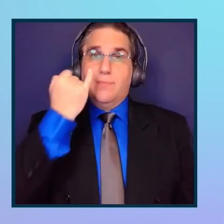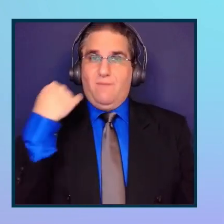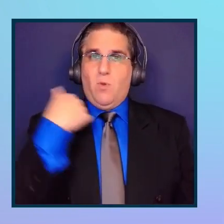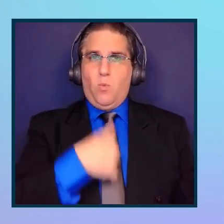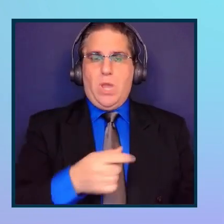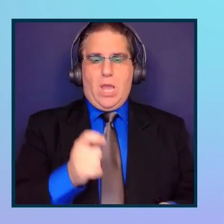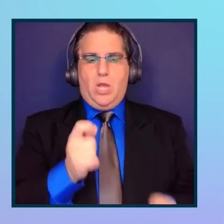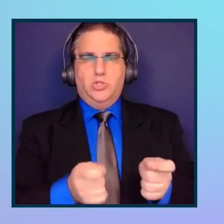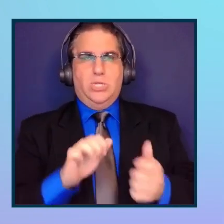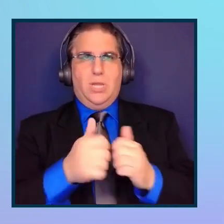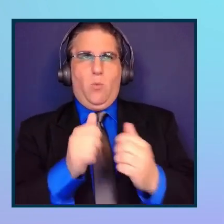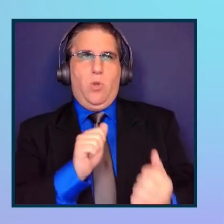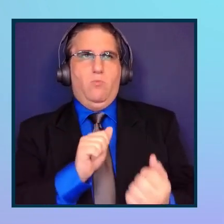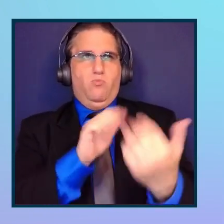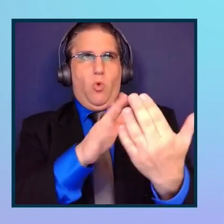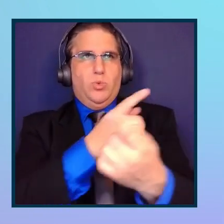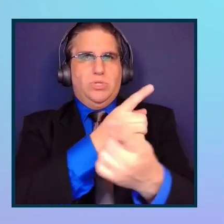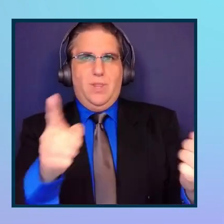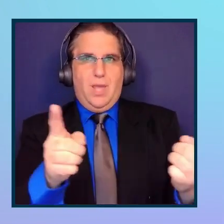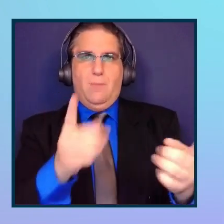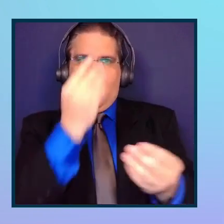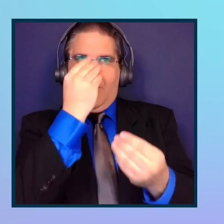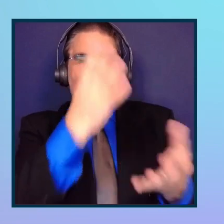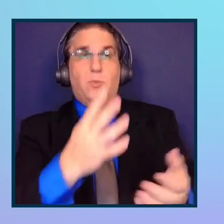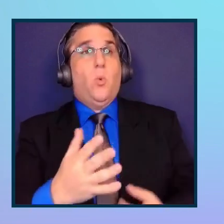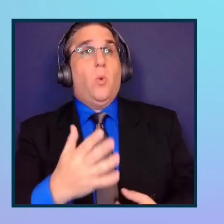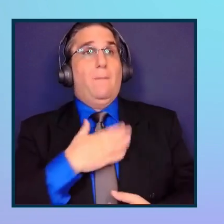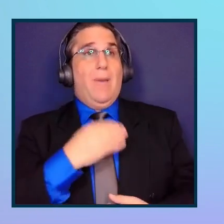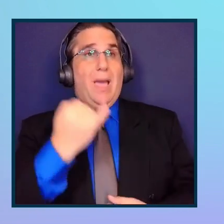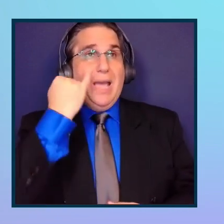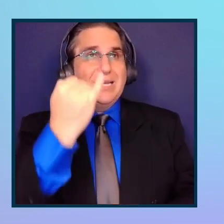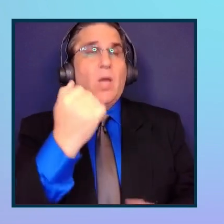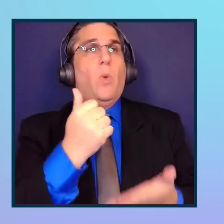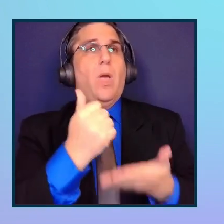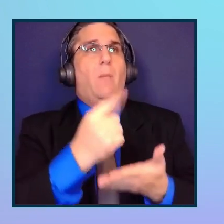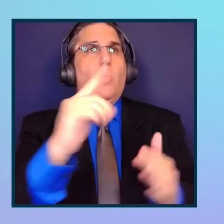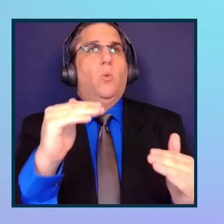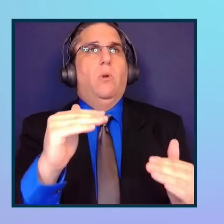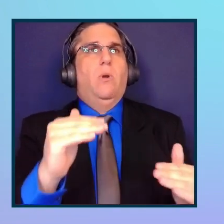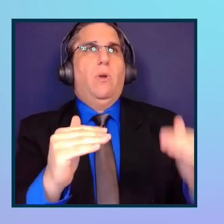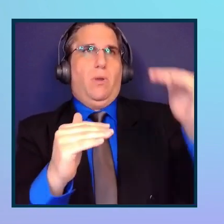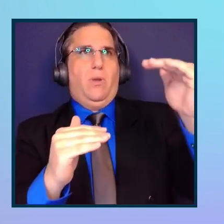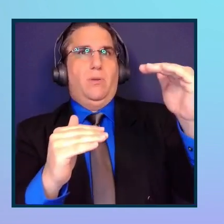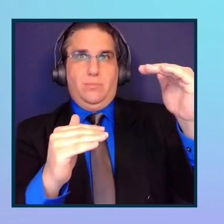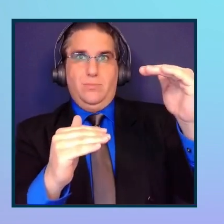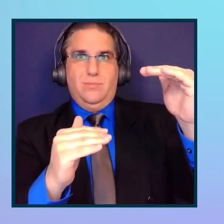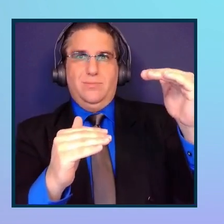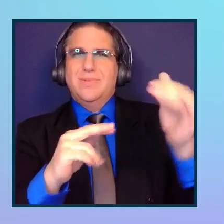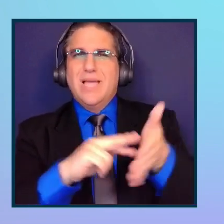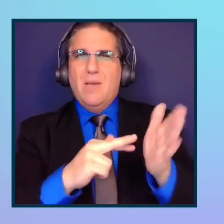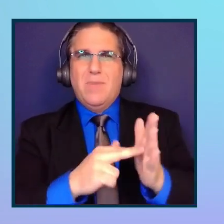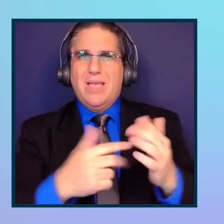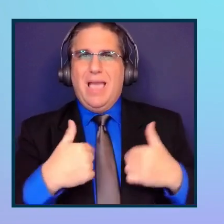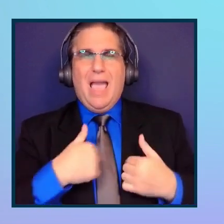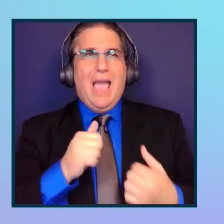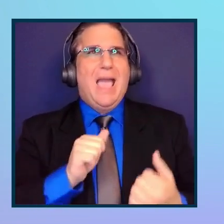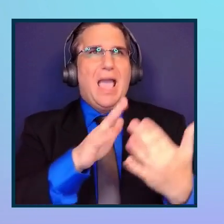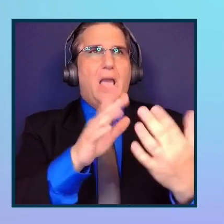to elevate their status by not treating them as an other, but by treating them as the whole point,